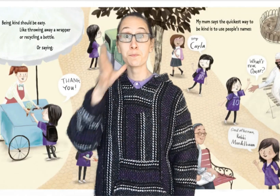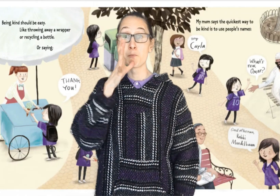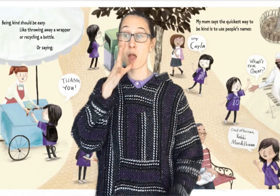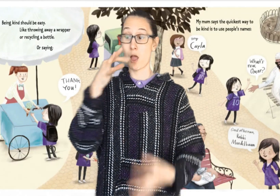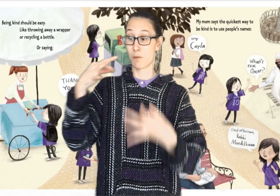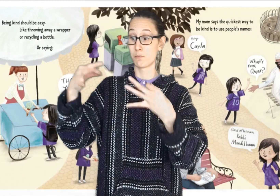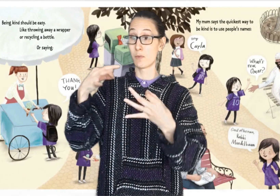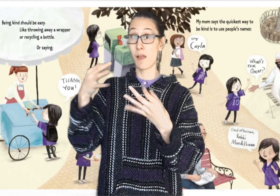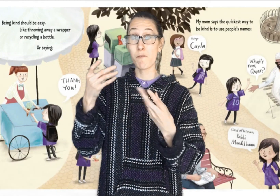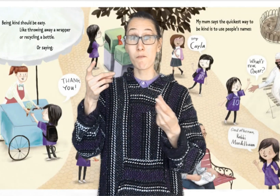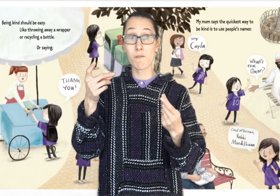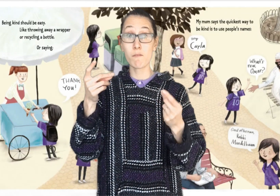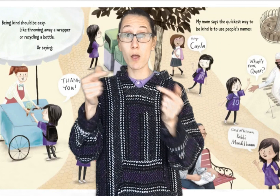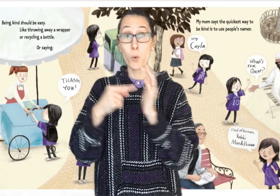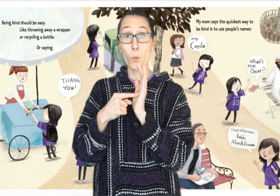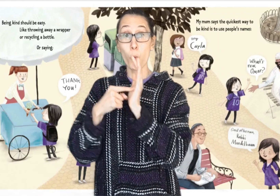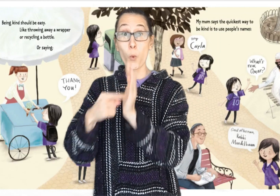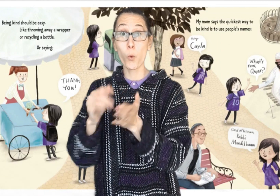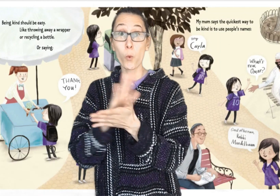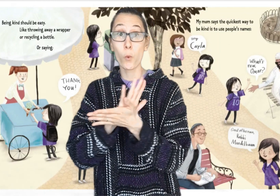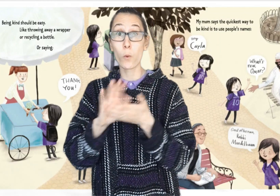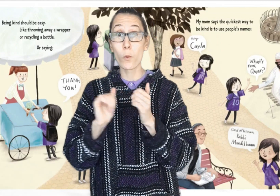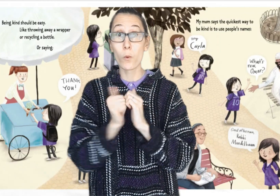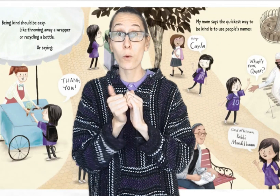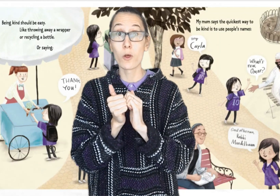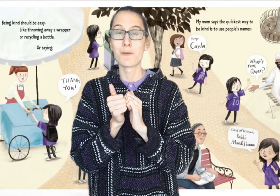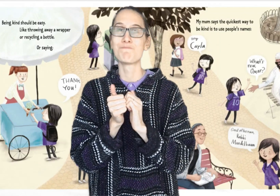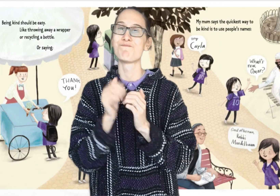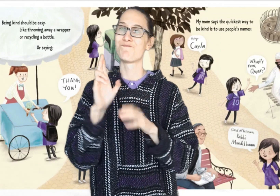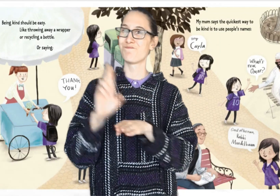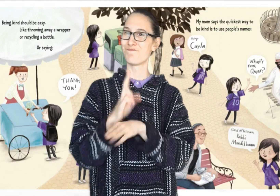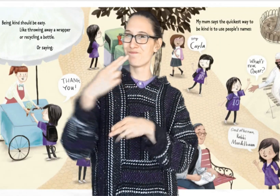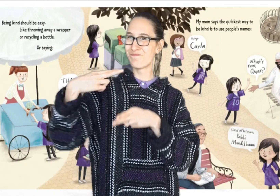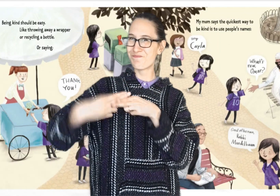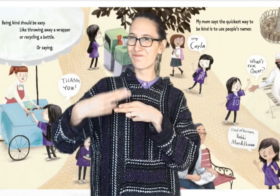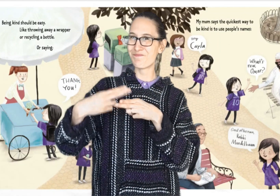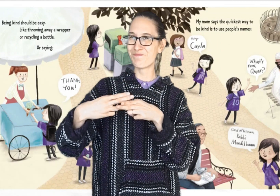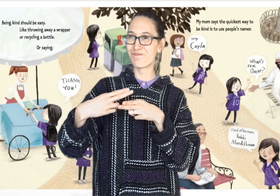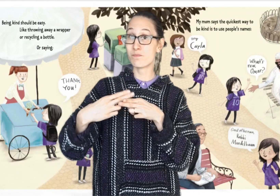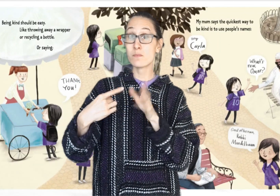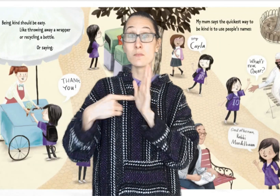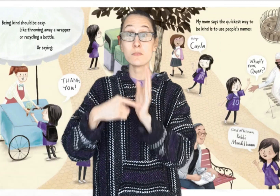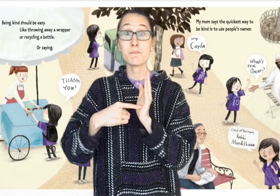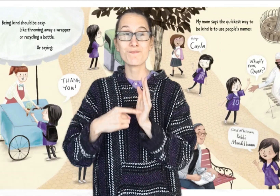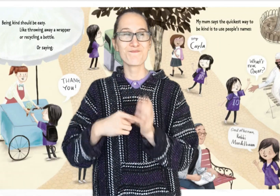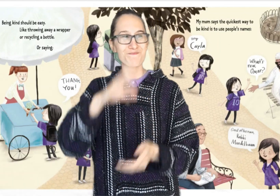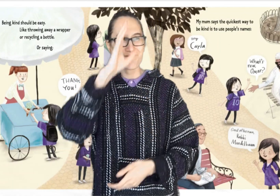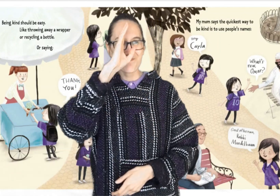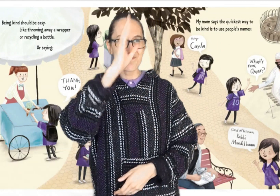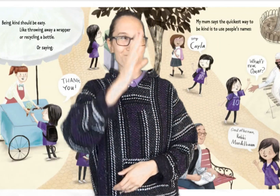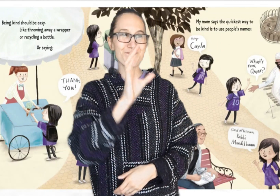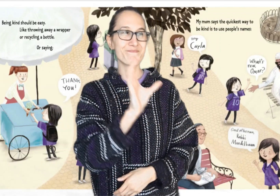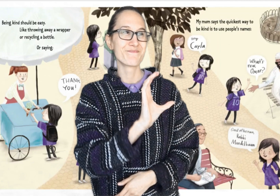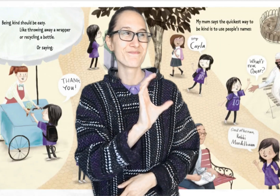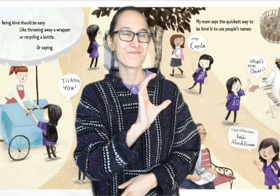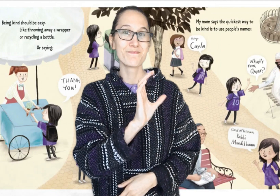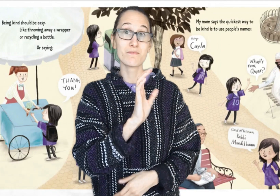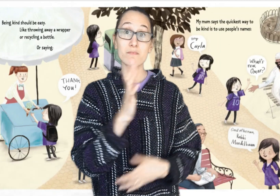My mom says the quickest way to be kind is to use people's names: "Hey Carla"